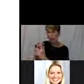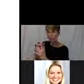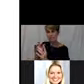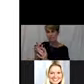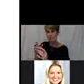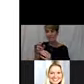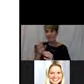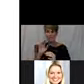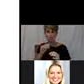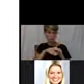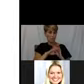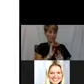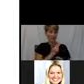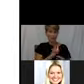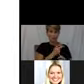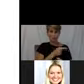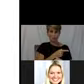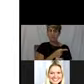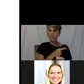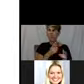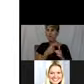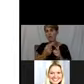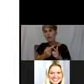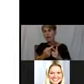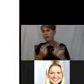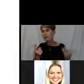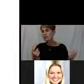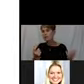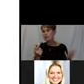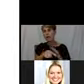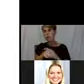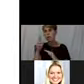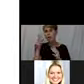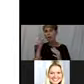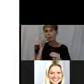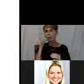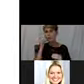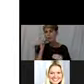we have then also taken the advantage.